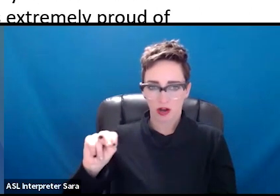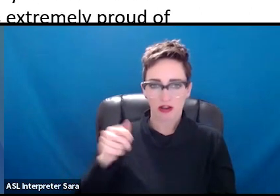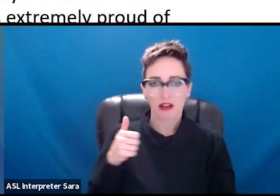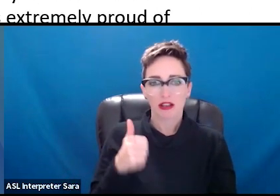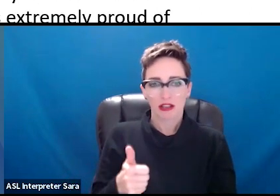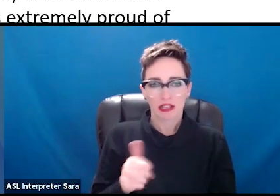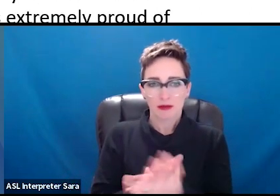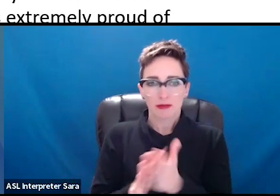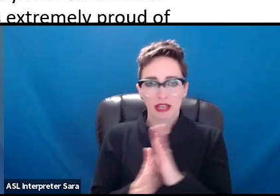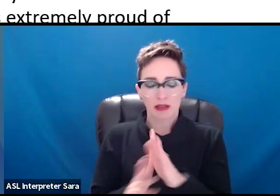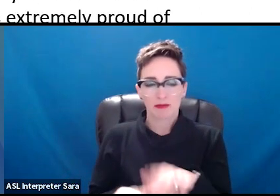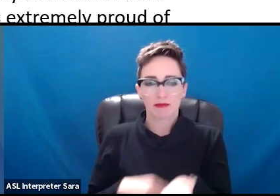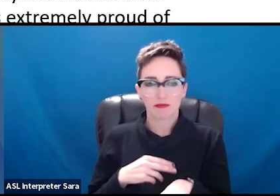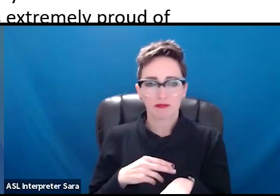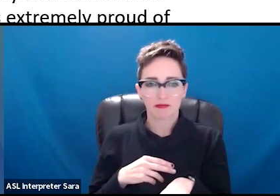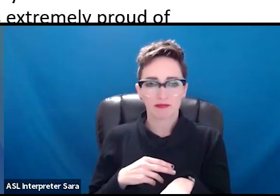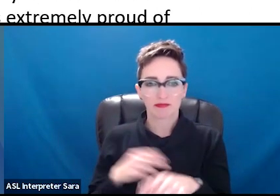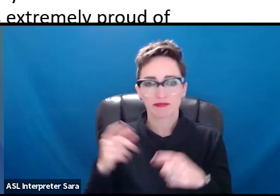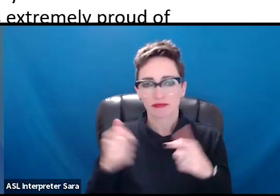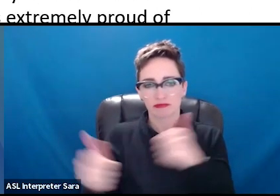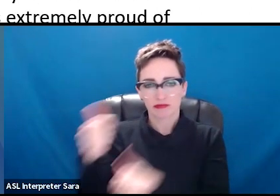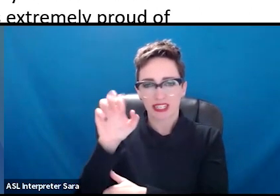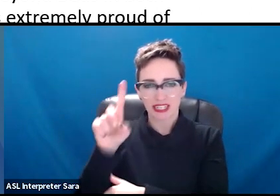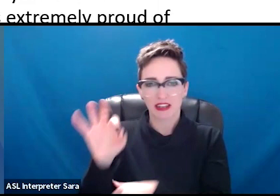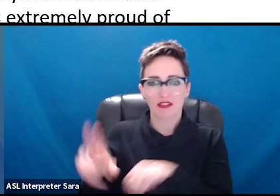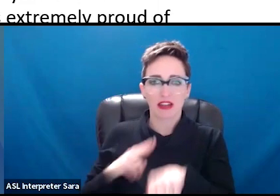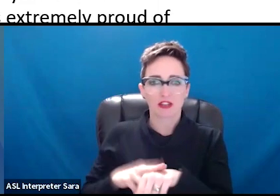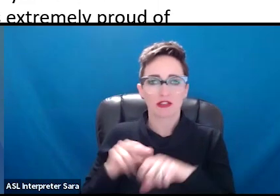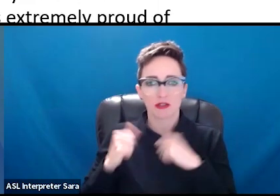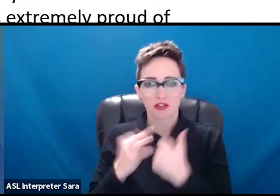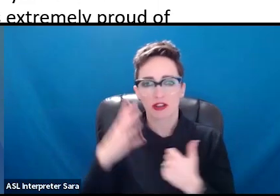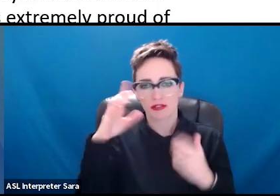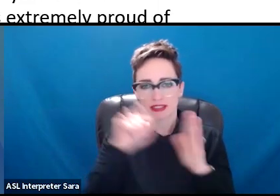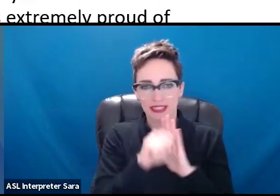of State Mental Health Program Directors in July of 2015.